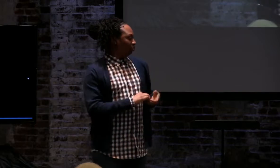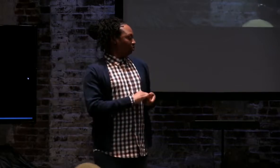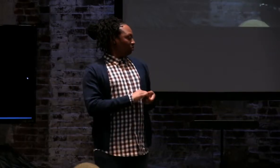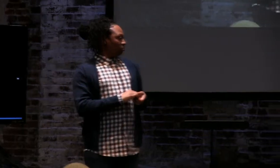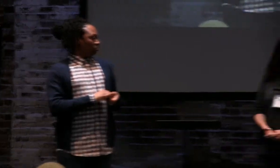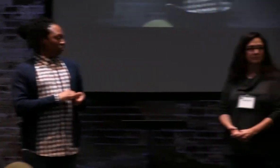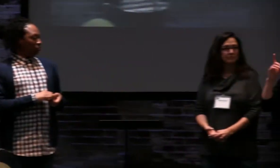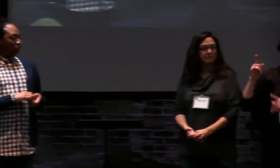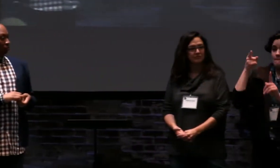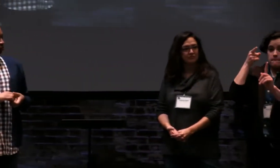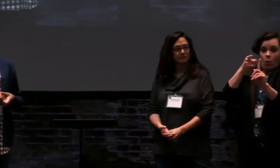Supportive.